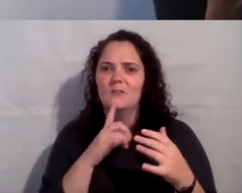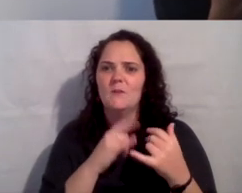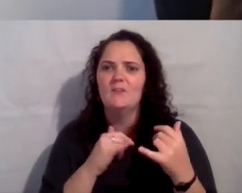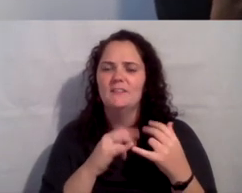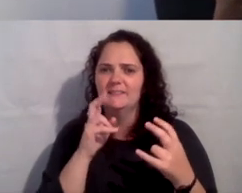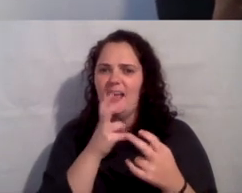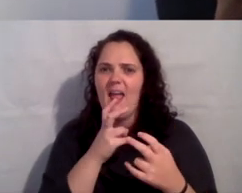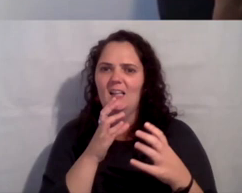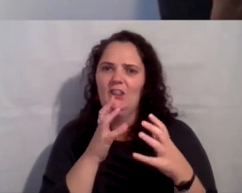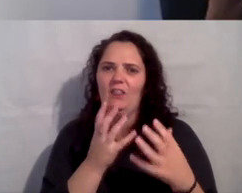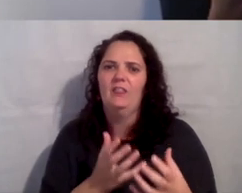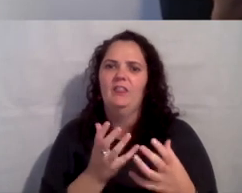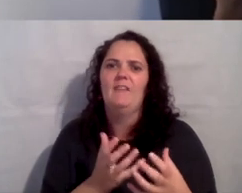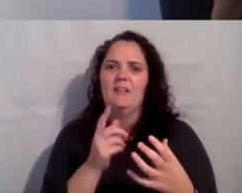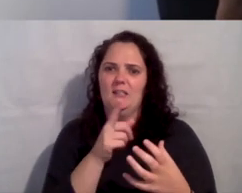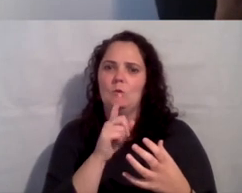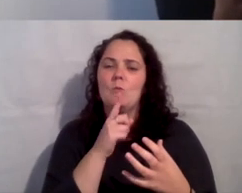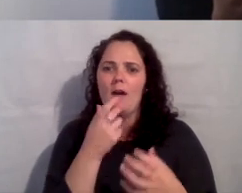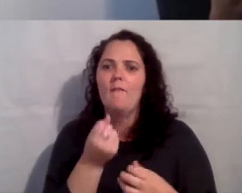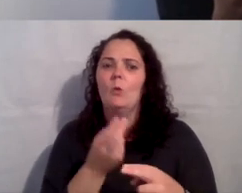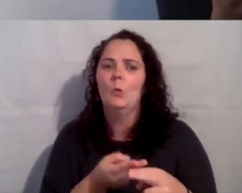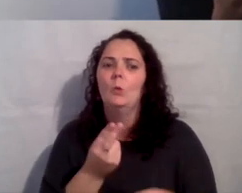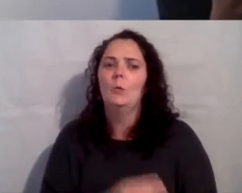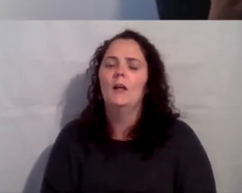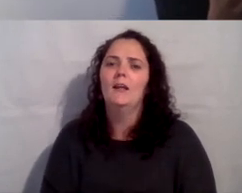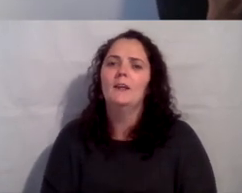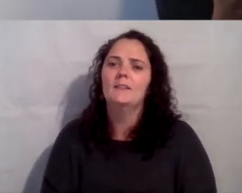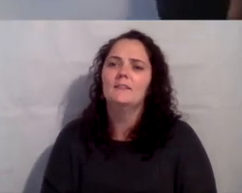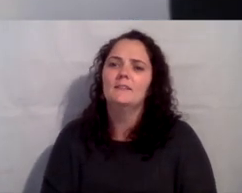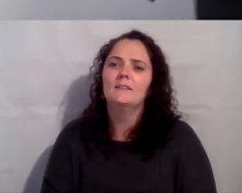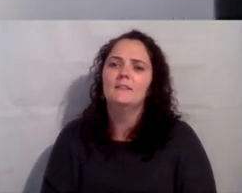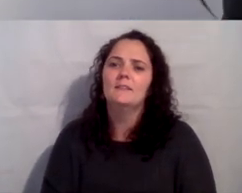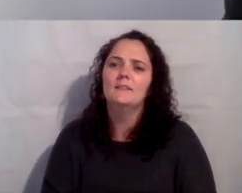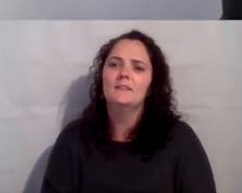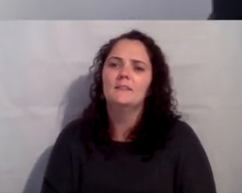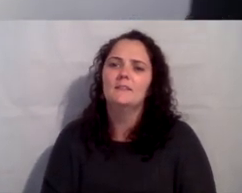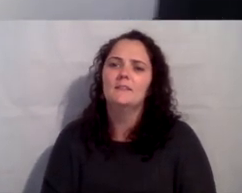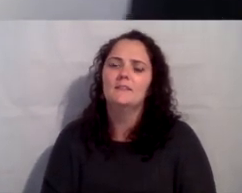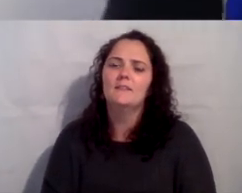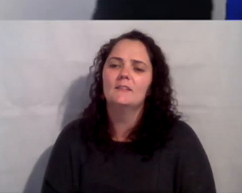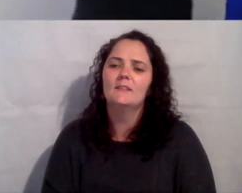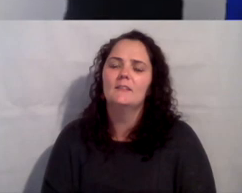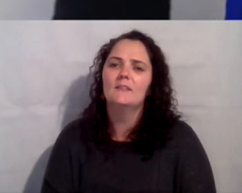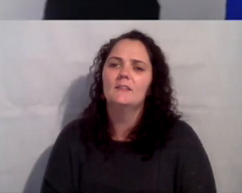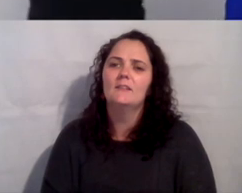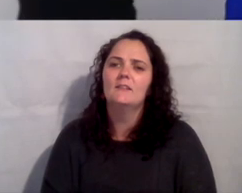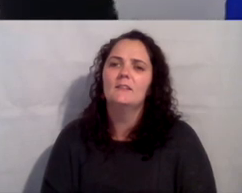dense very, very quickly, this drawing, as you mass those lines but you're massing them in small areas